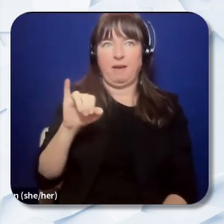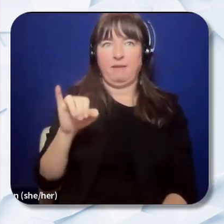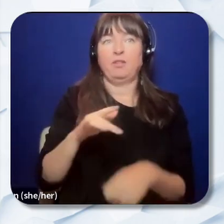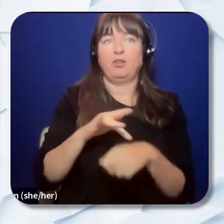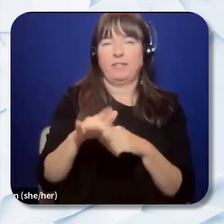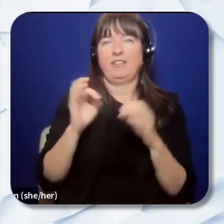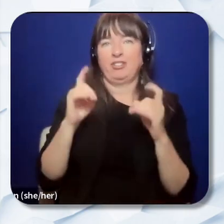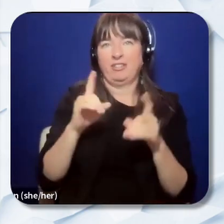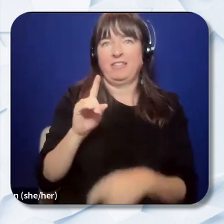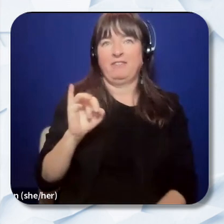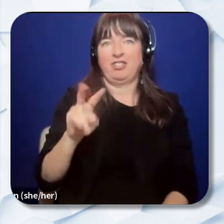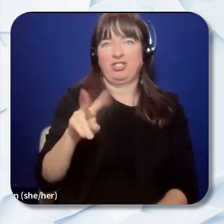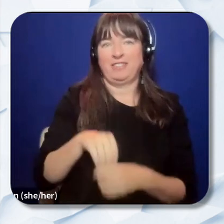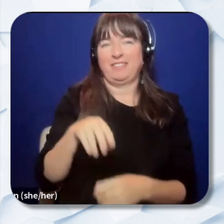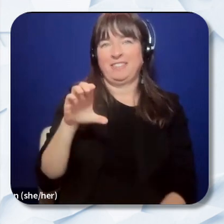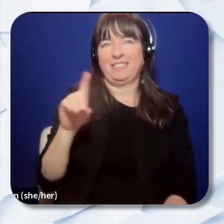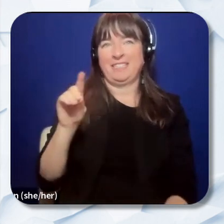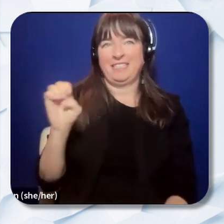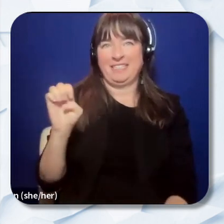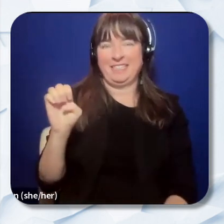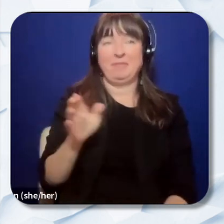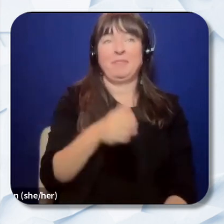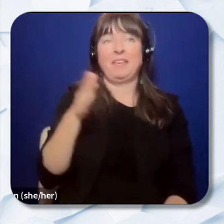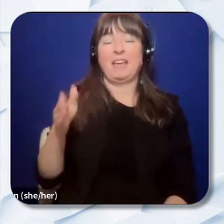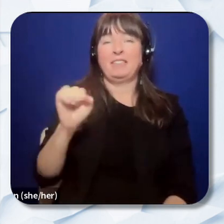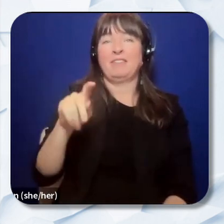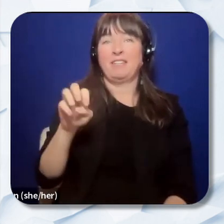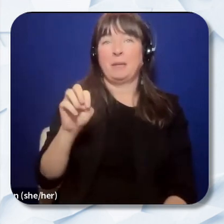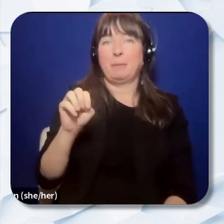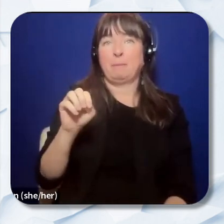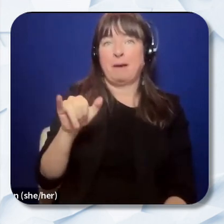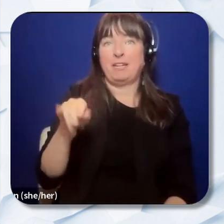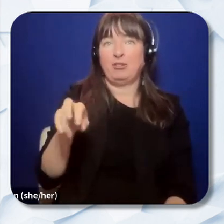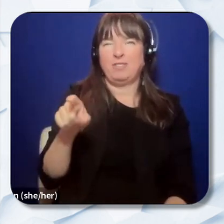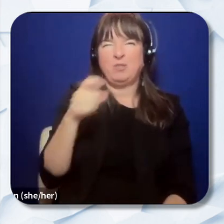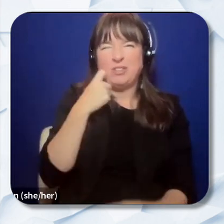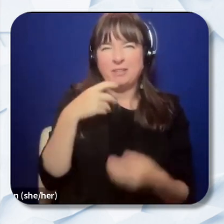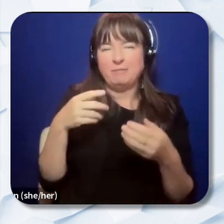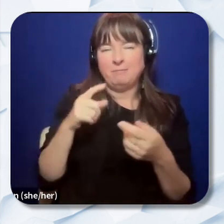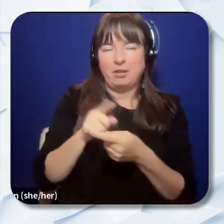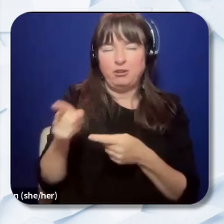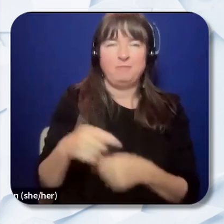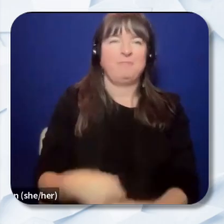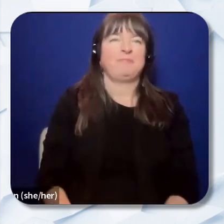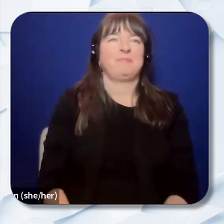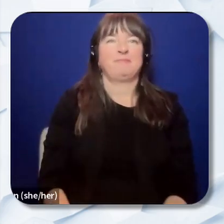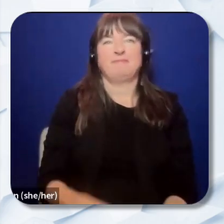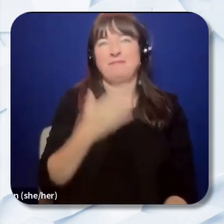Division in CDE and Stephanie Myers whom you just met. Thank you all for joining us today